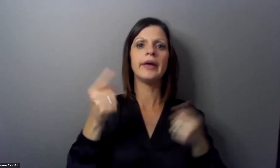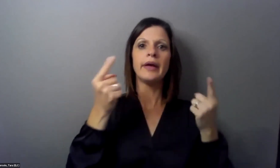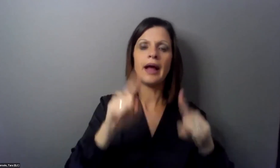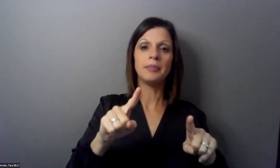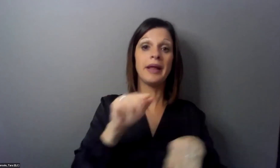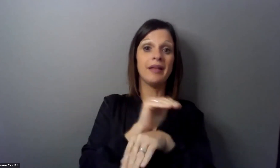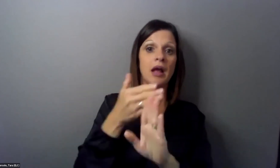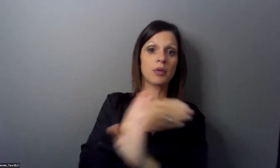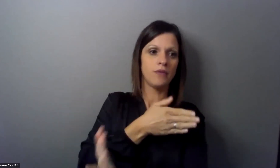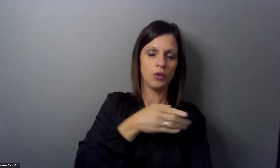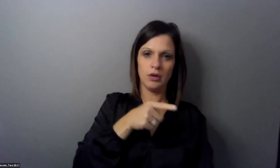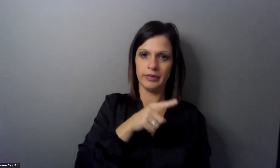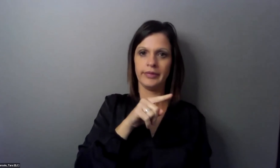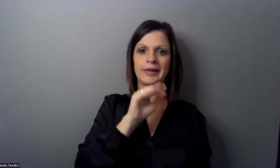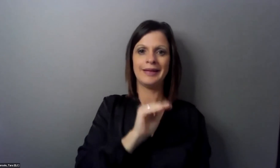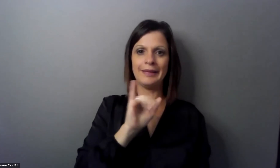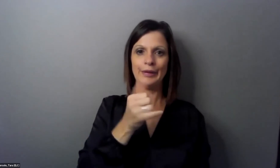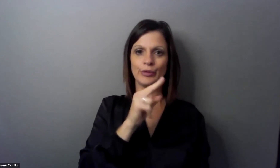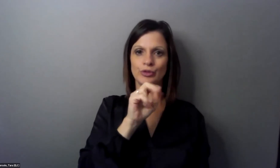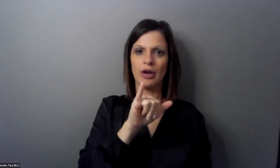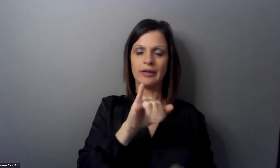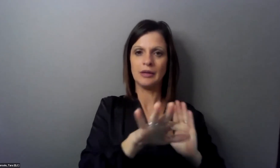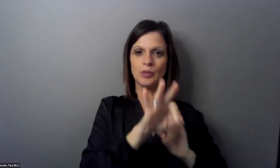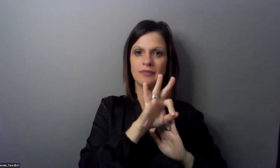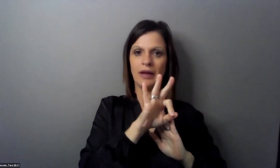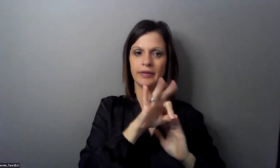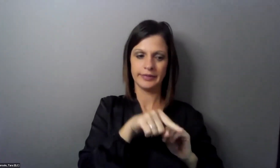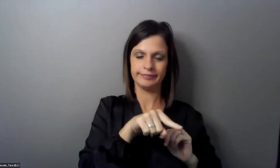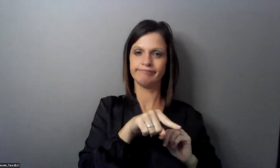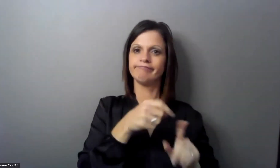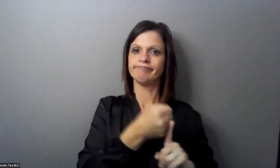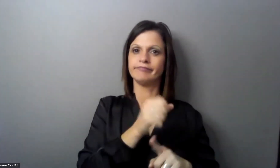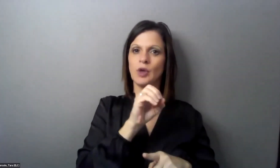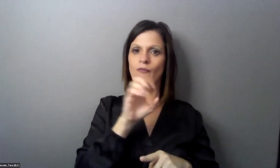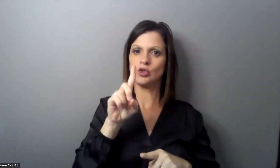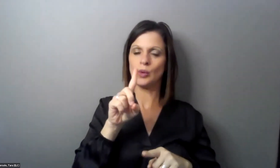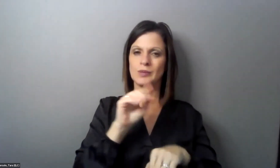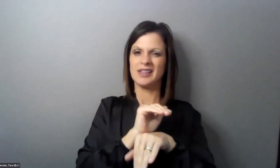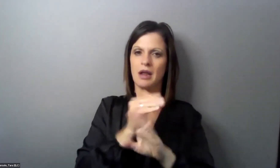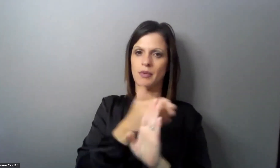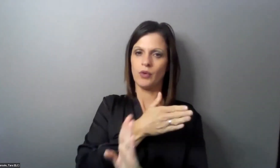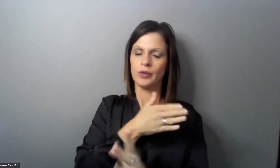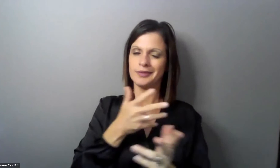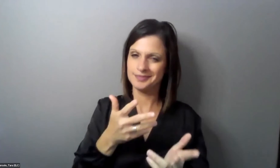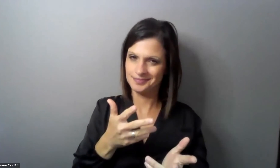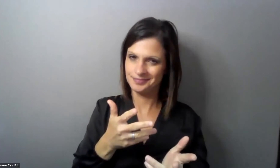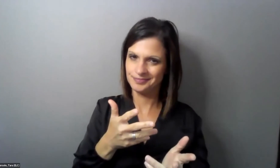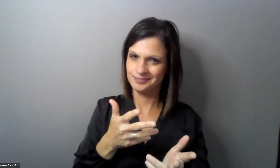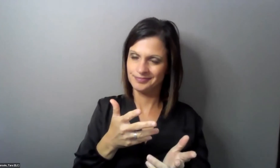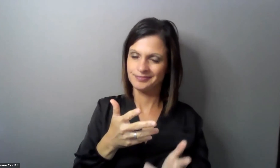You know, there is good and bad in both of them. I think it all depends on how the provider is